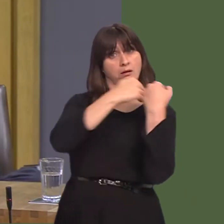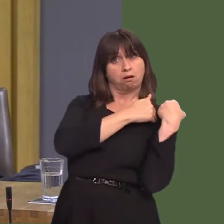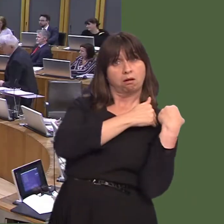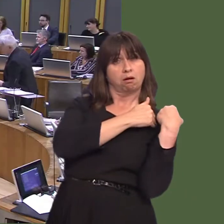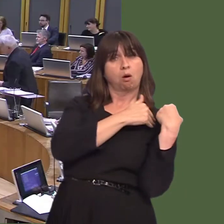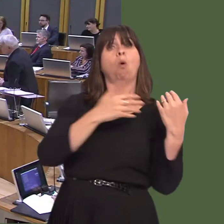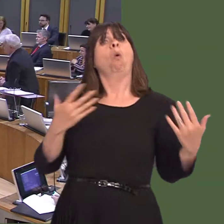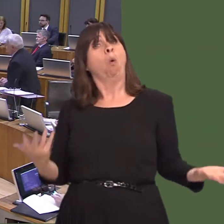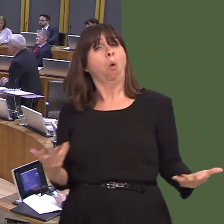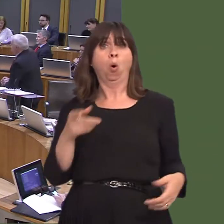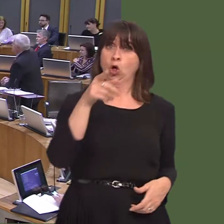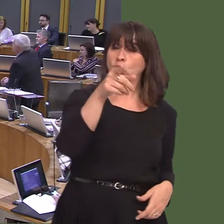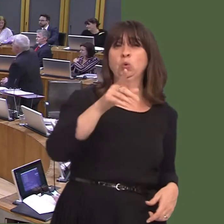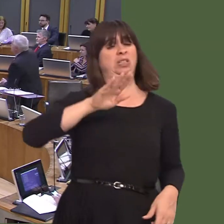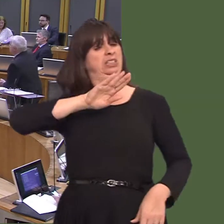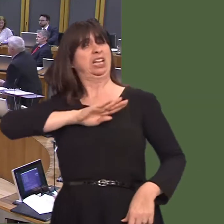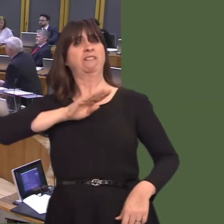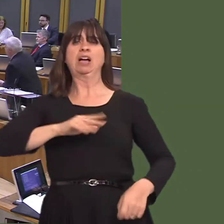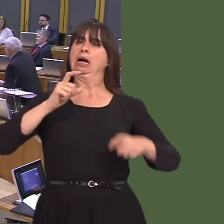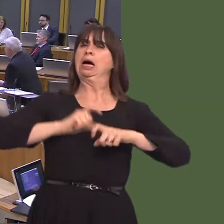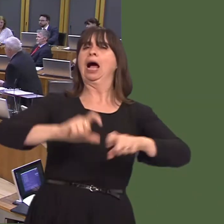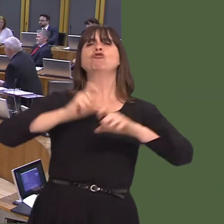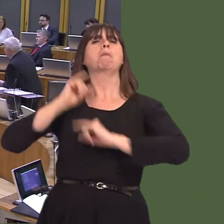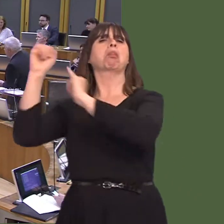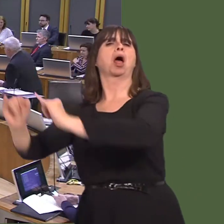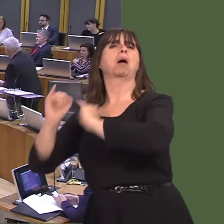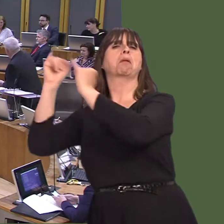are you happy to just carry on blaming the Tories in Westminster?